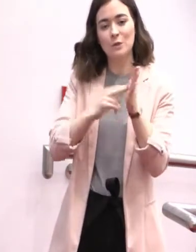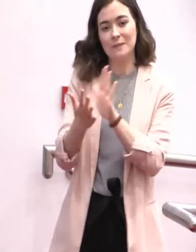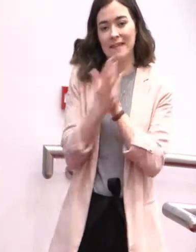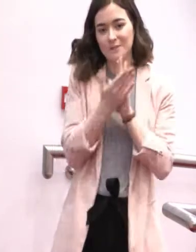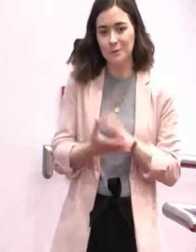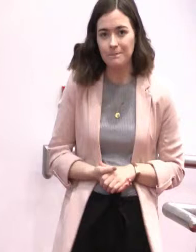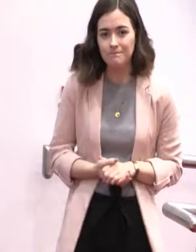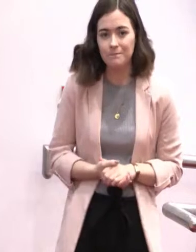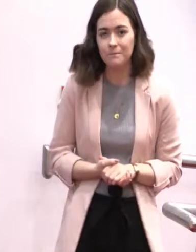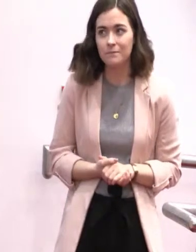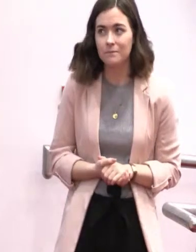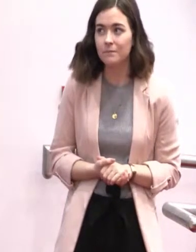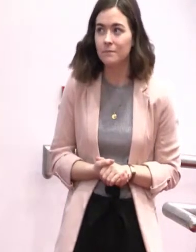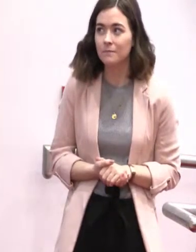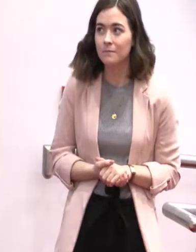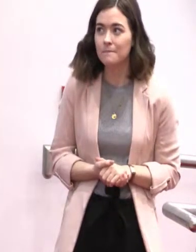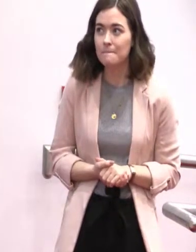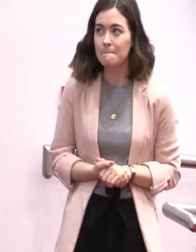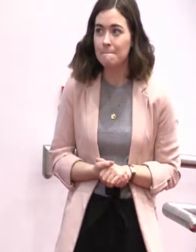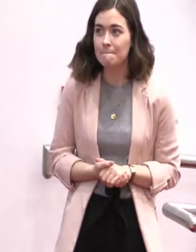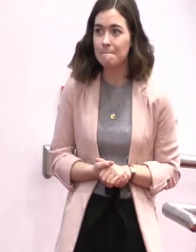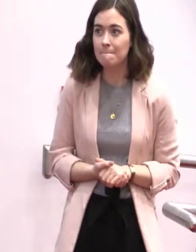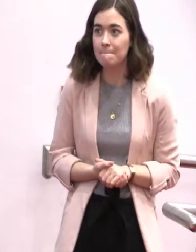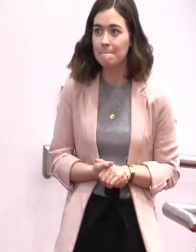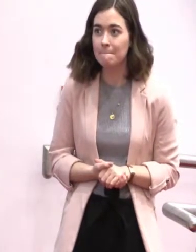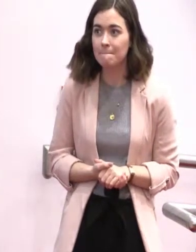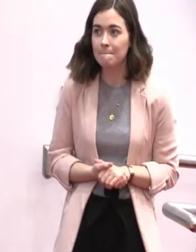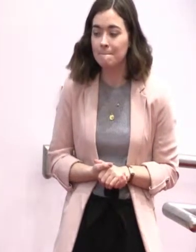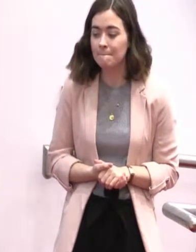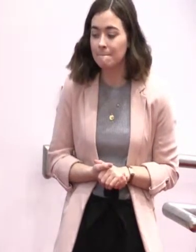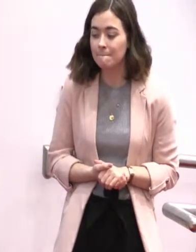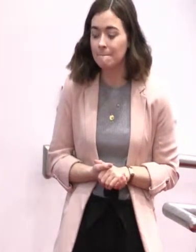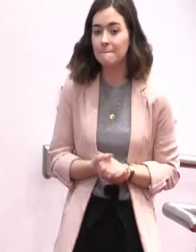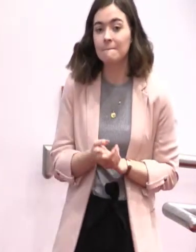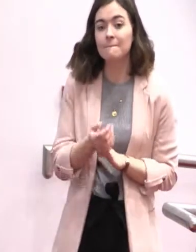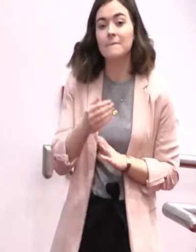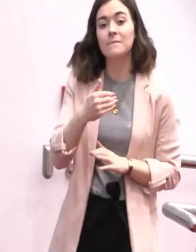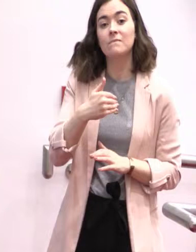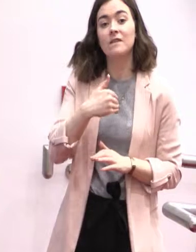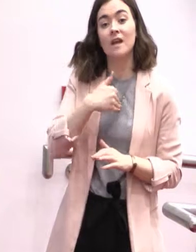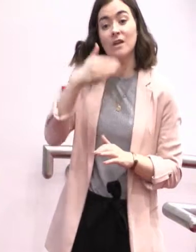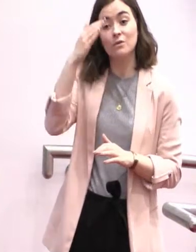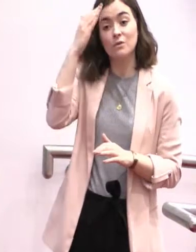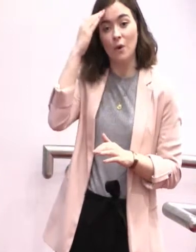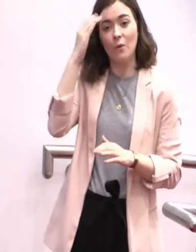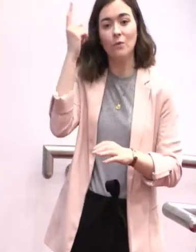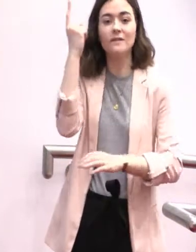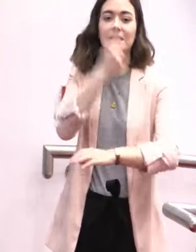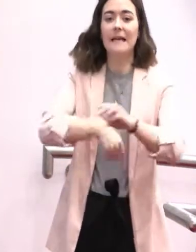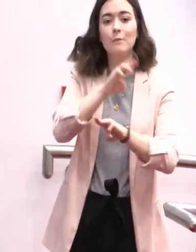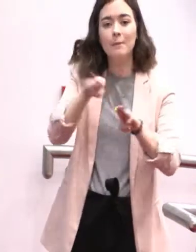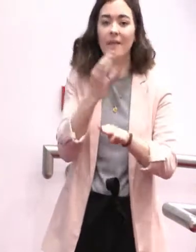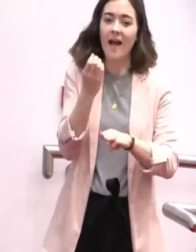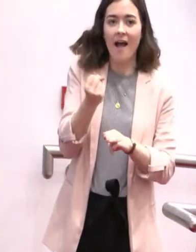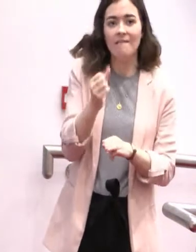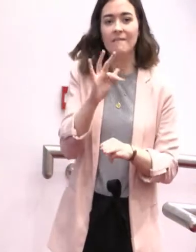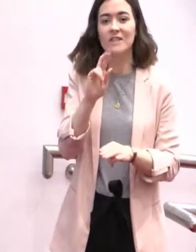And I notice people have got fertility treatment but it was made quite difficult